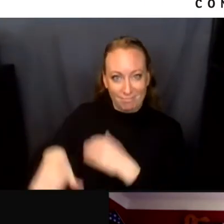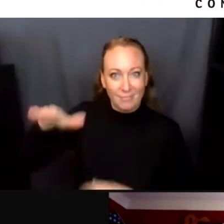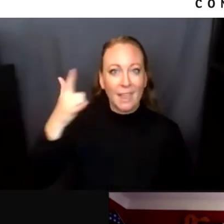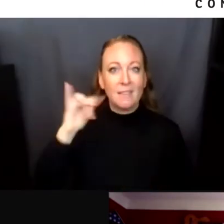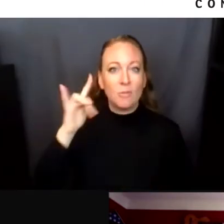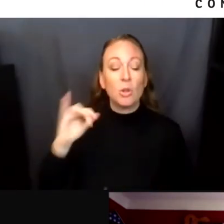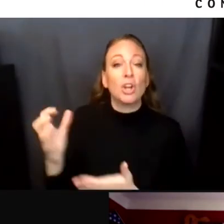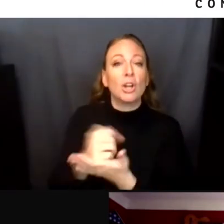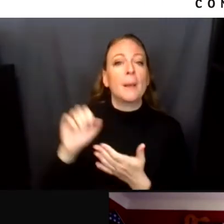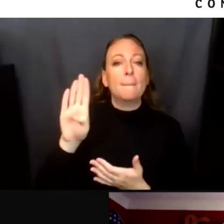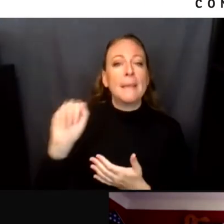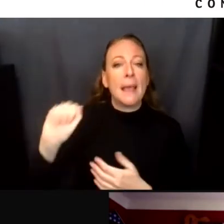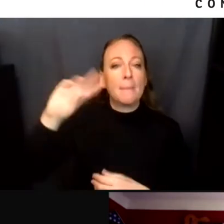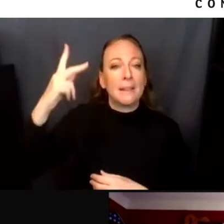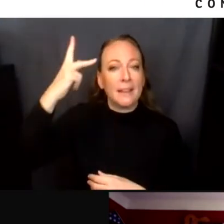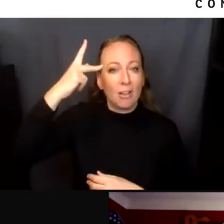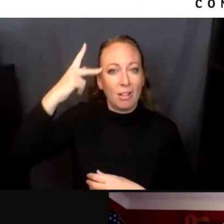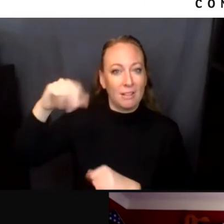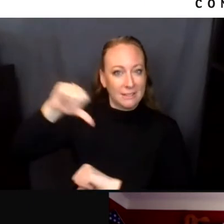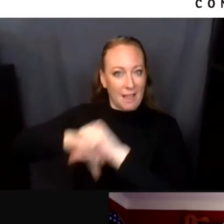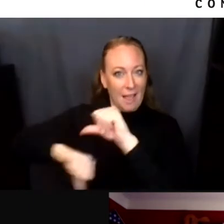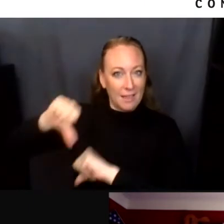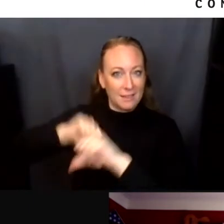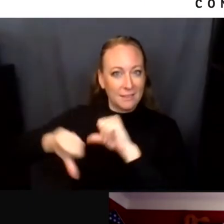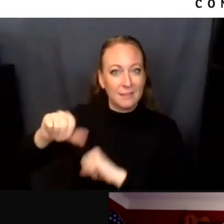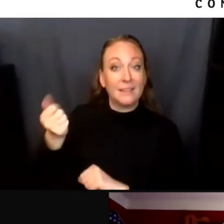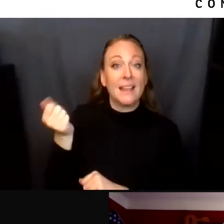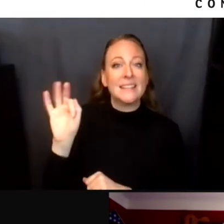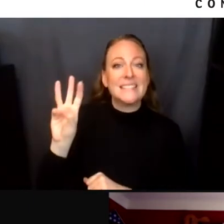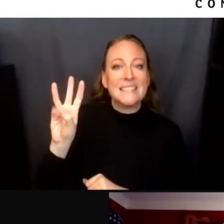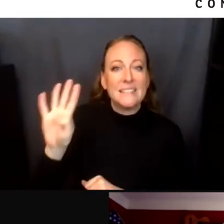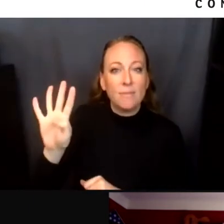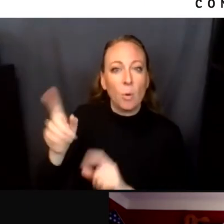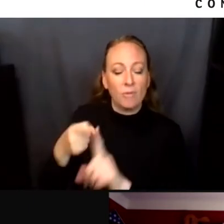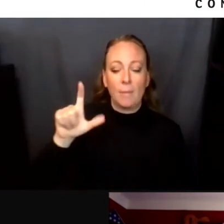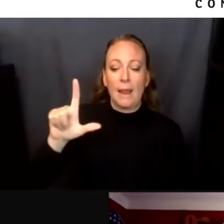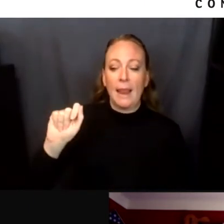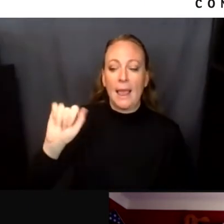in political science in 1964 from Loyola University in LA,